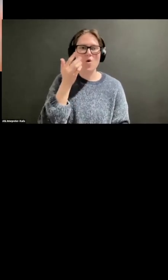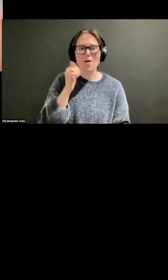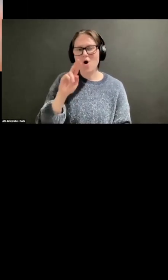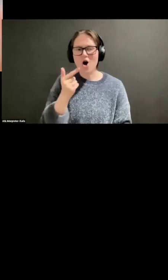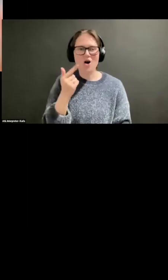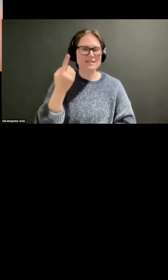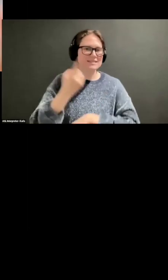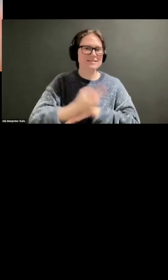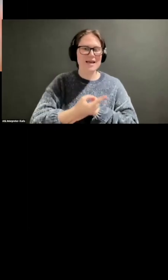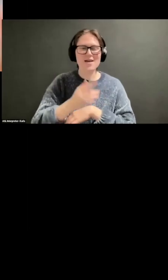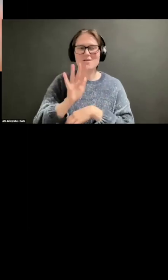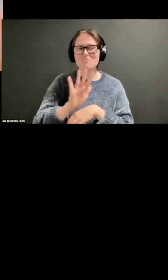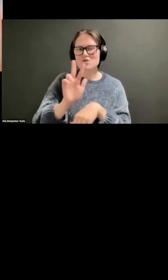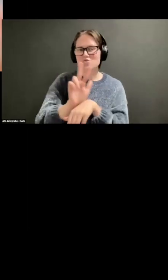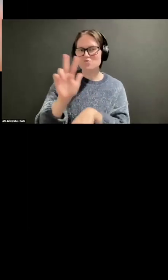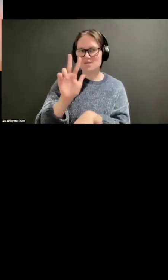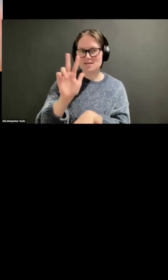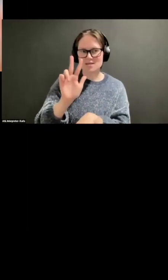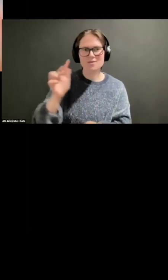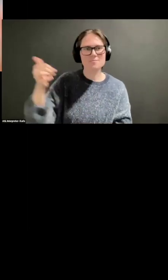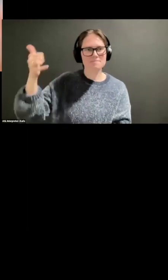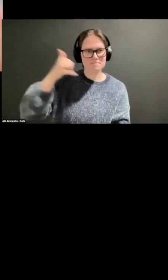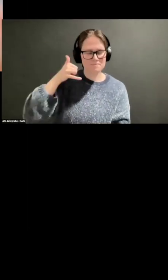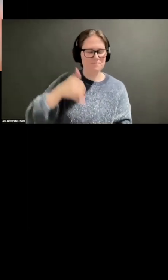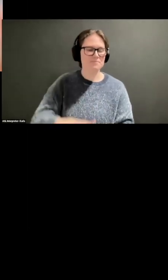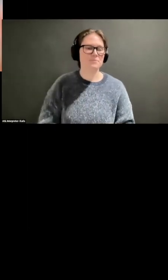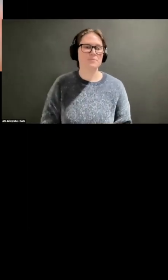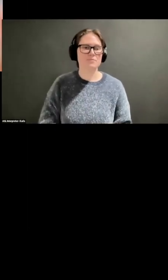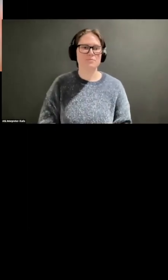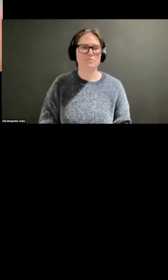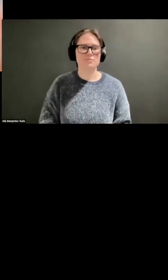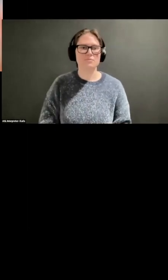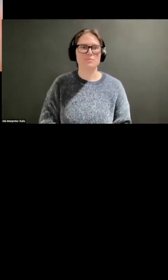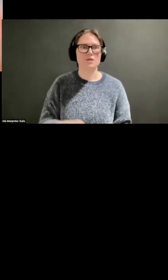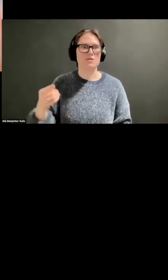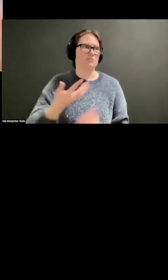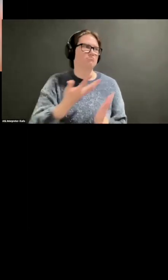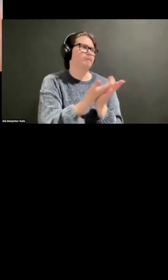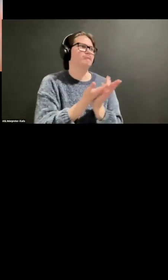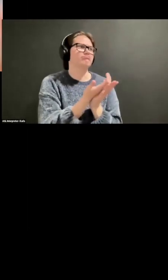about 3 o'clock and I was begged literally begged because they will beg you